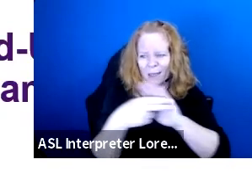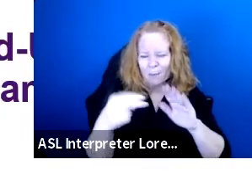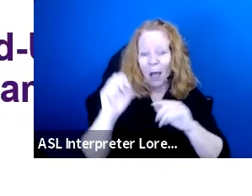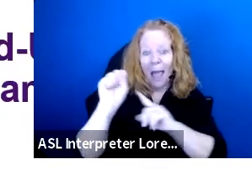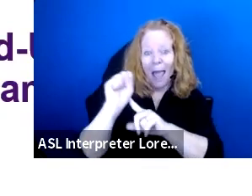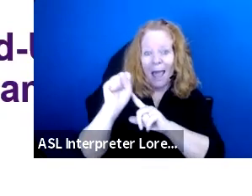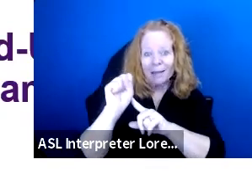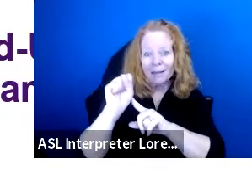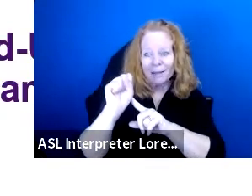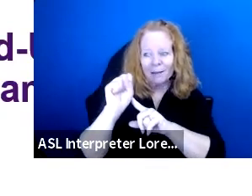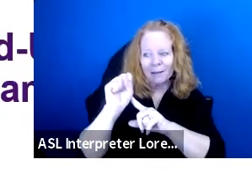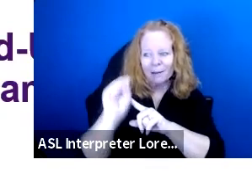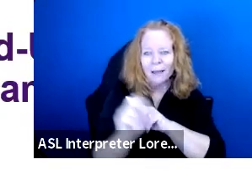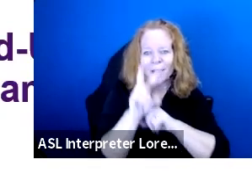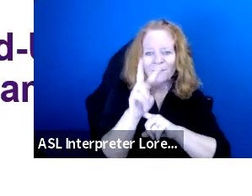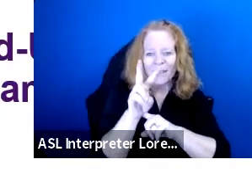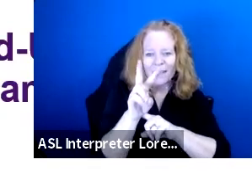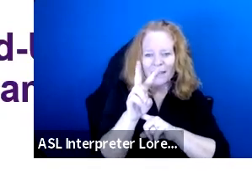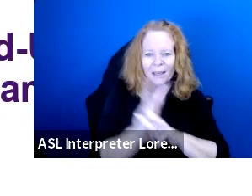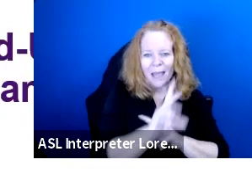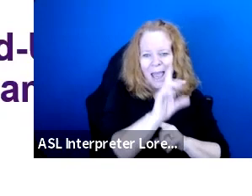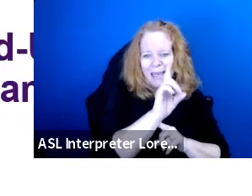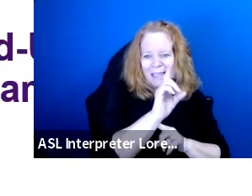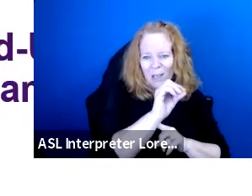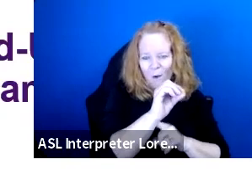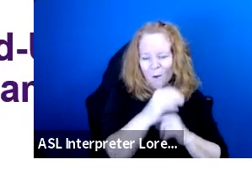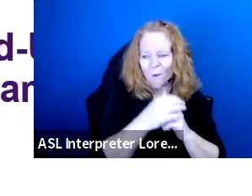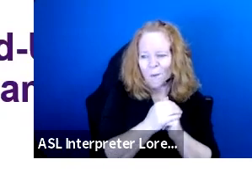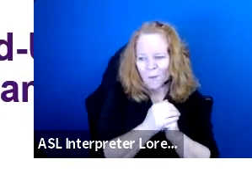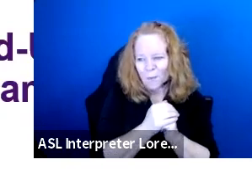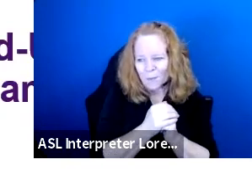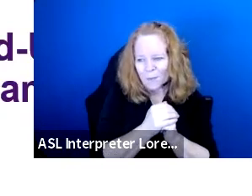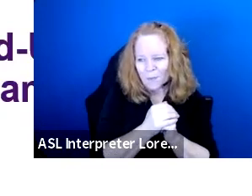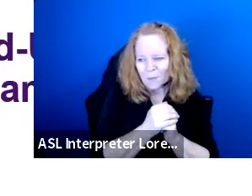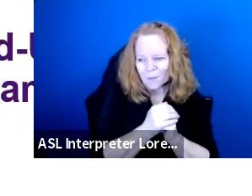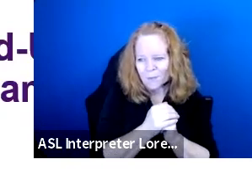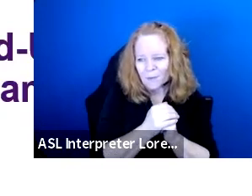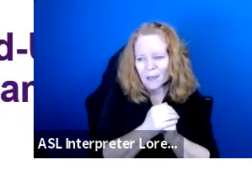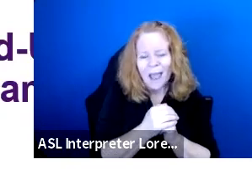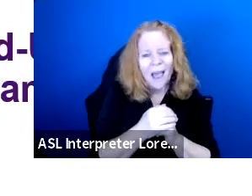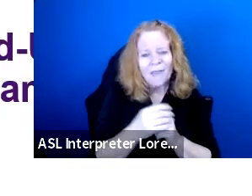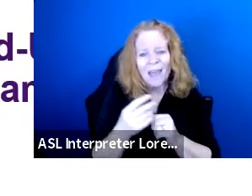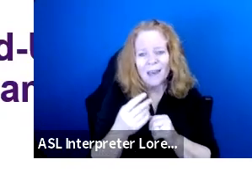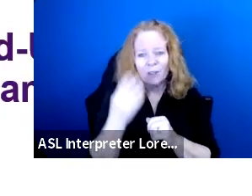and do and then two different words words that are highlighted one in yellow and one